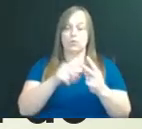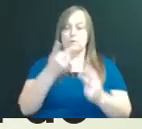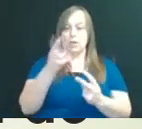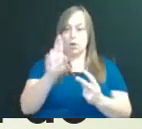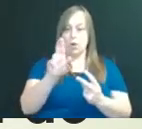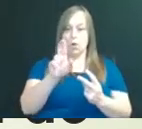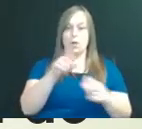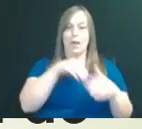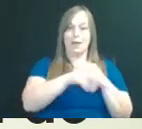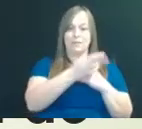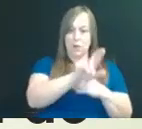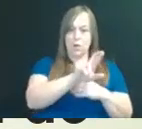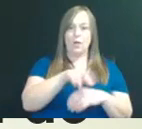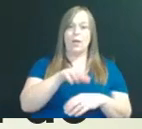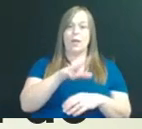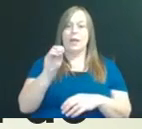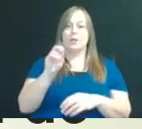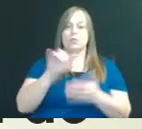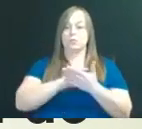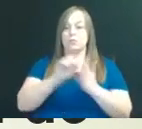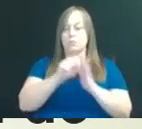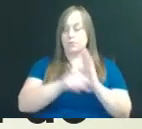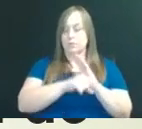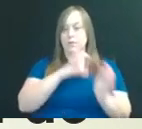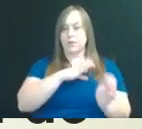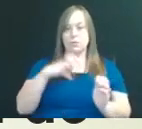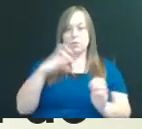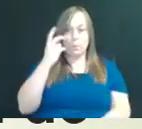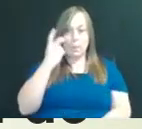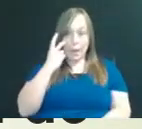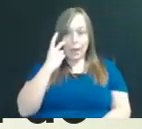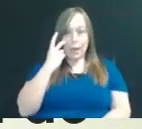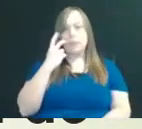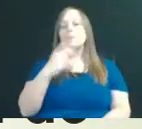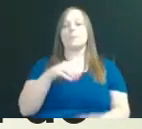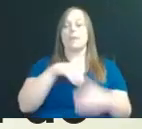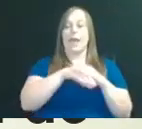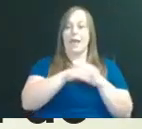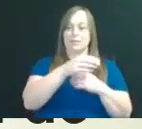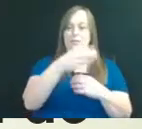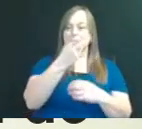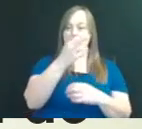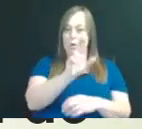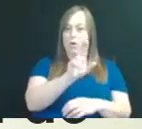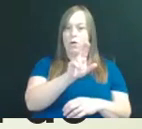ACCES-VR and the New York State Commission for the Blind. ACCES-VR stands for Adult Career